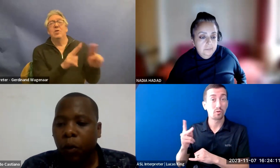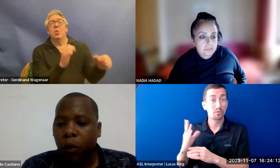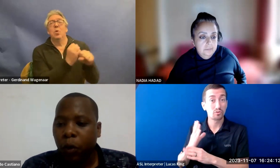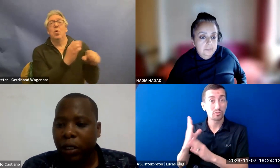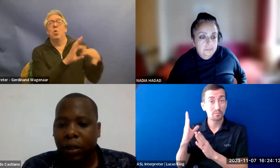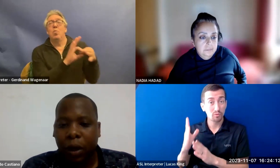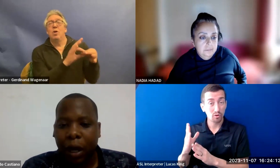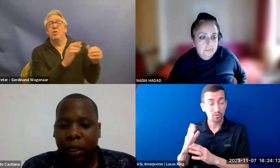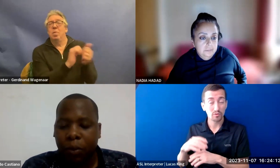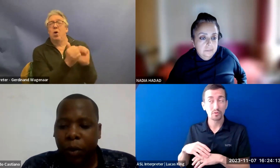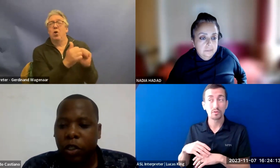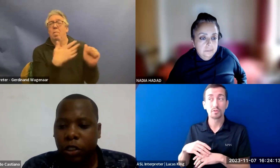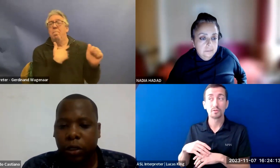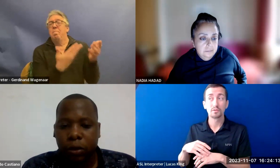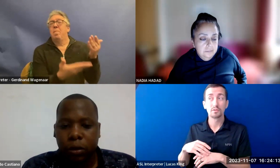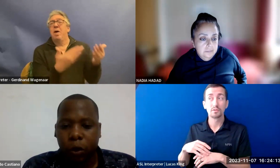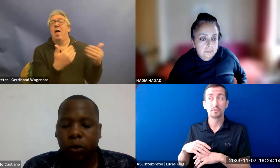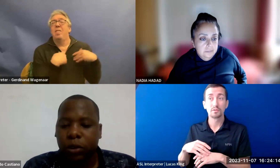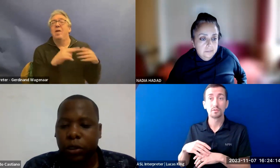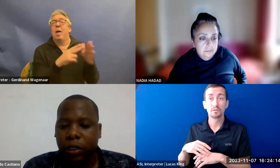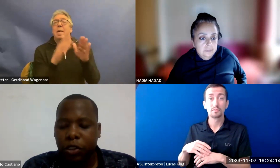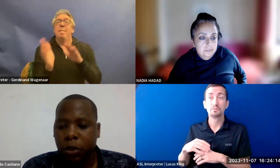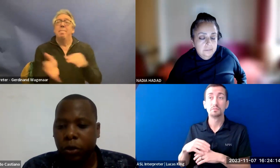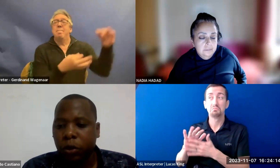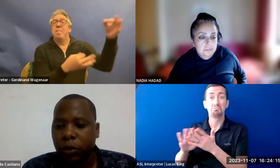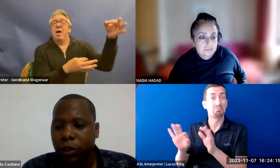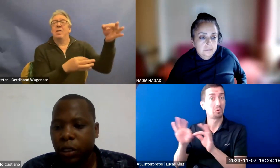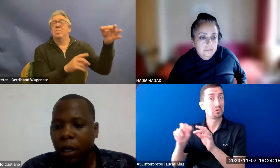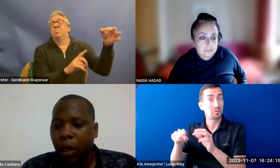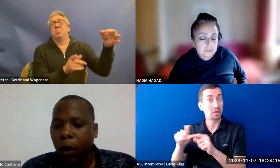I think the major international donors